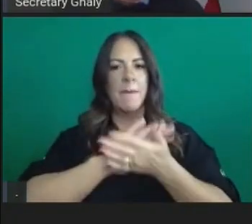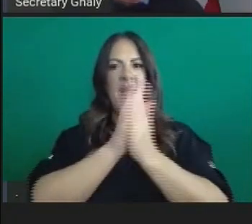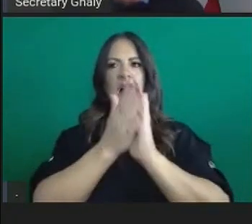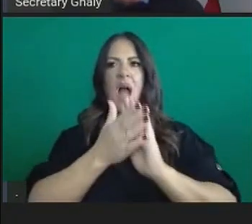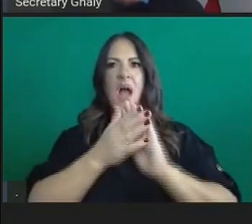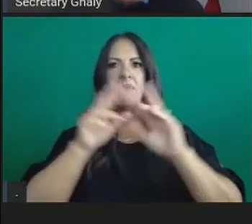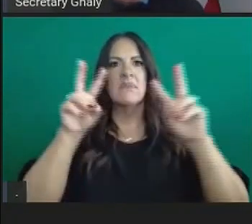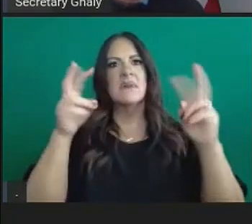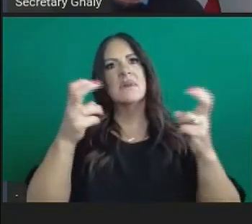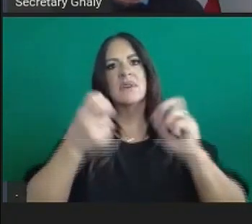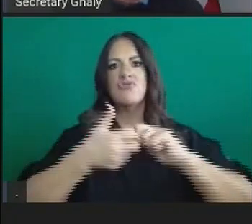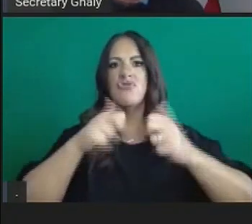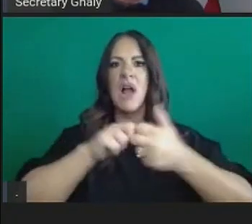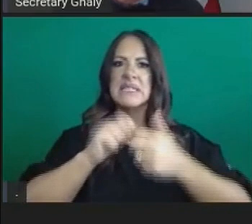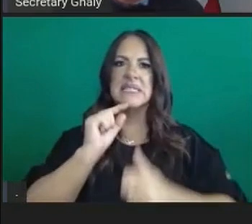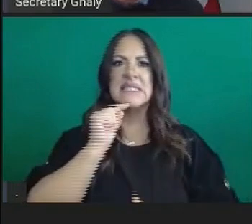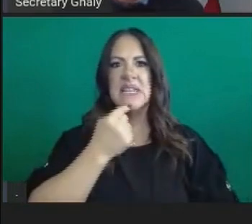THERE MAY BE SITUATIONS WHERE